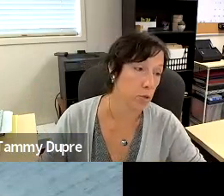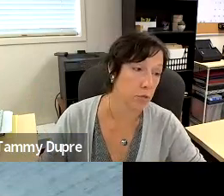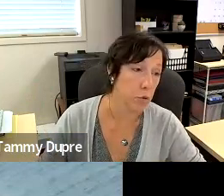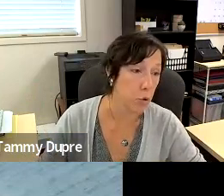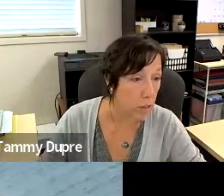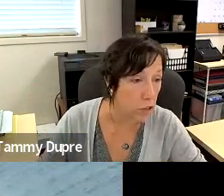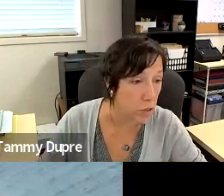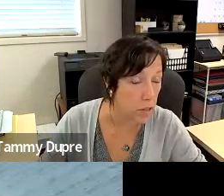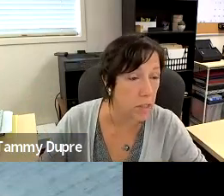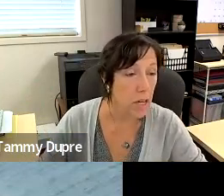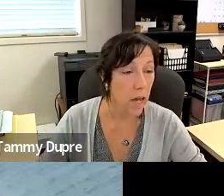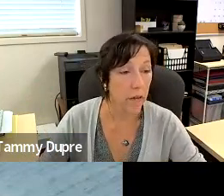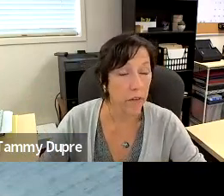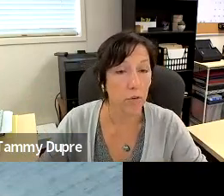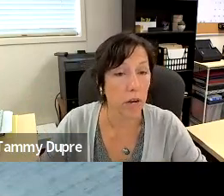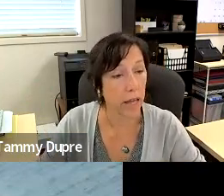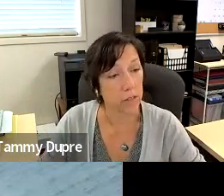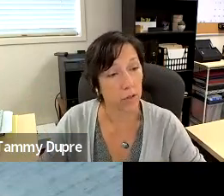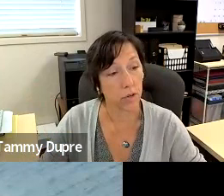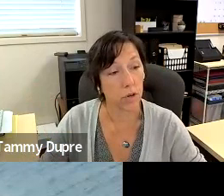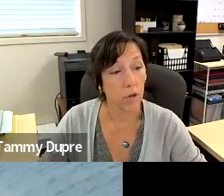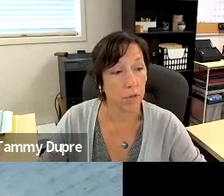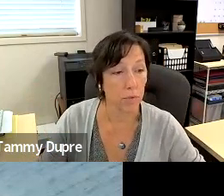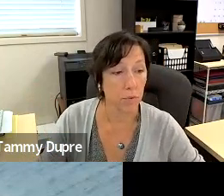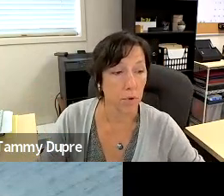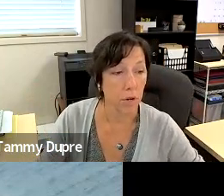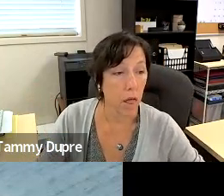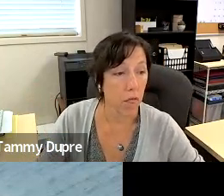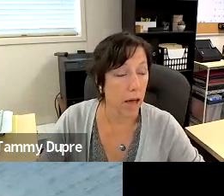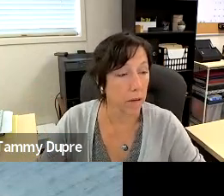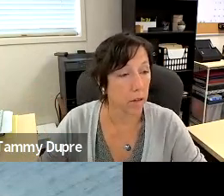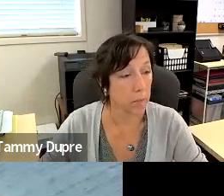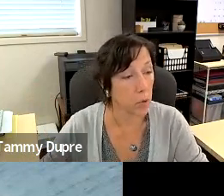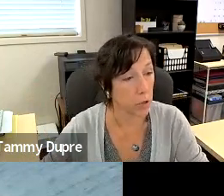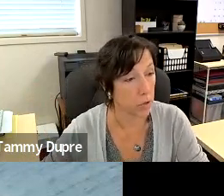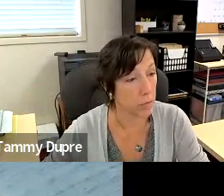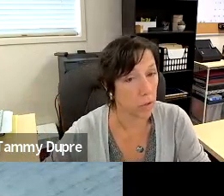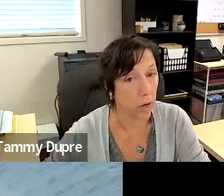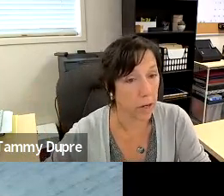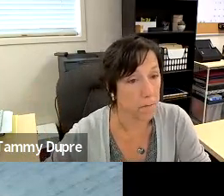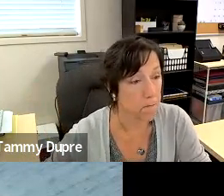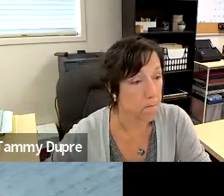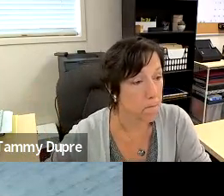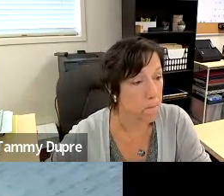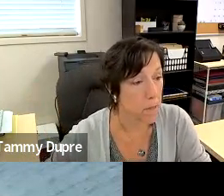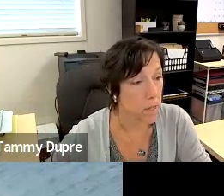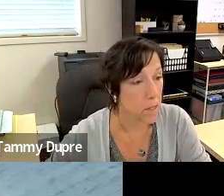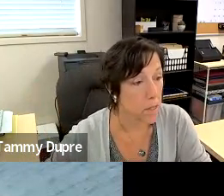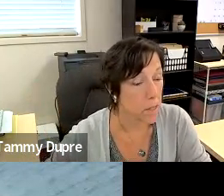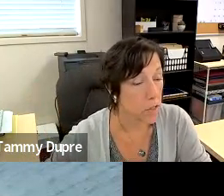And I'm gonna just post a few questions and then you could answer through. That, portal, okay.